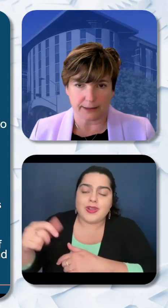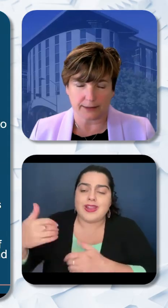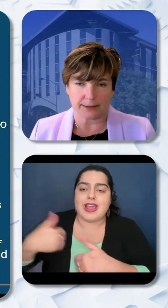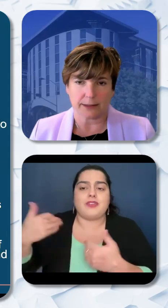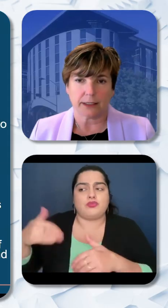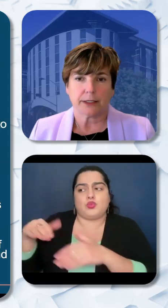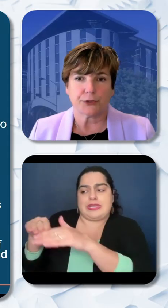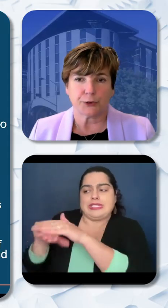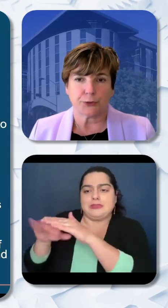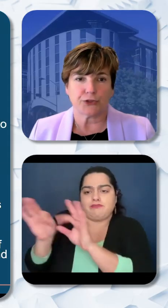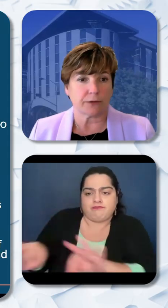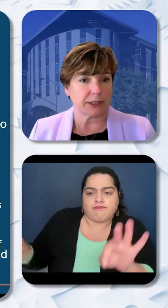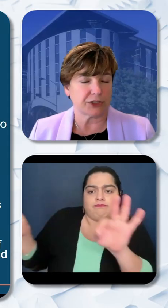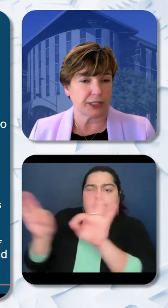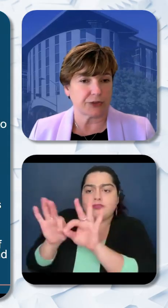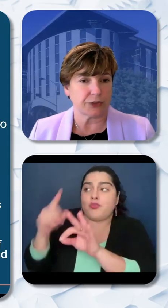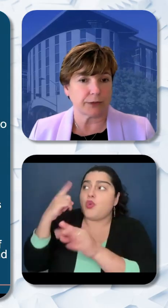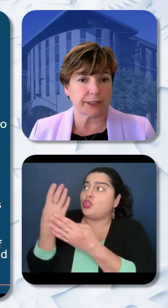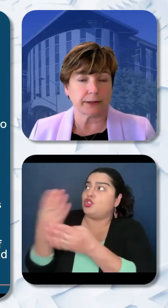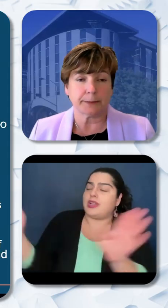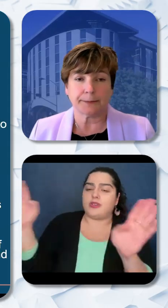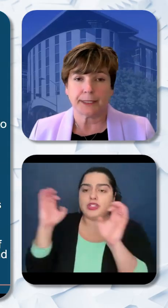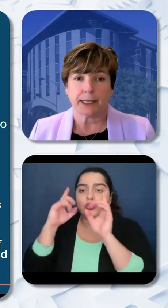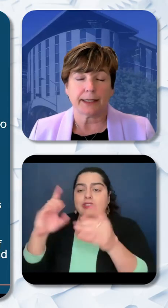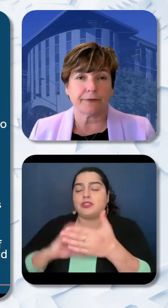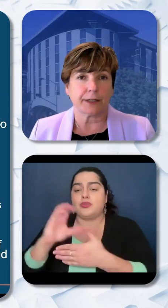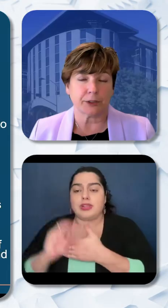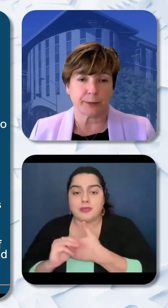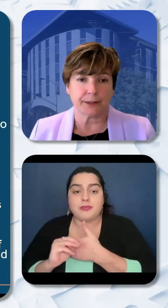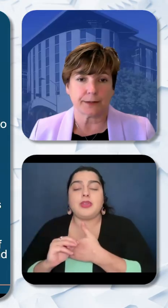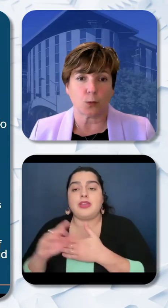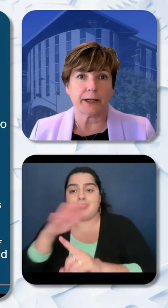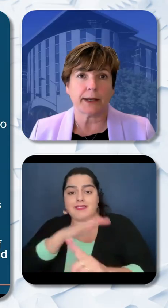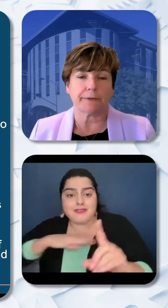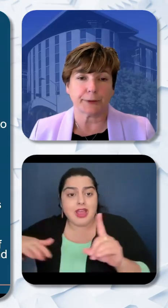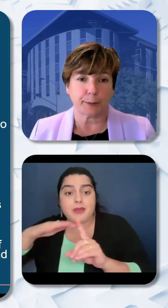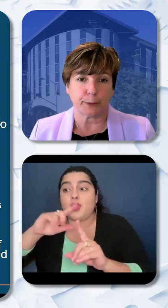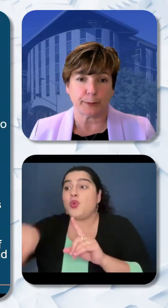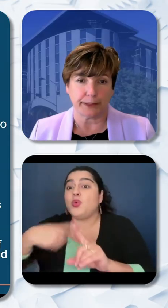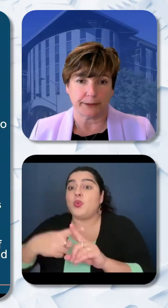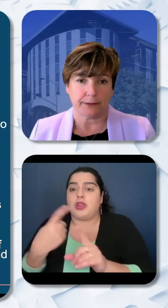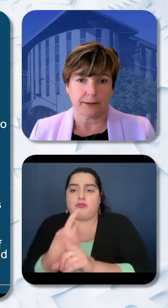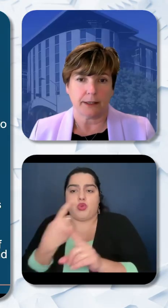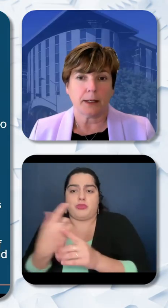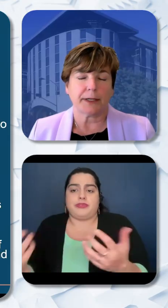access to general education curriculum and environments whenever appropriate.